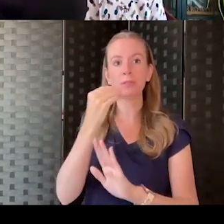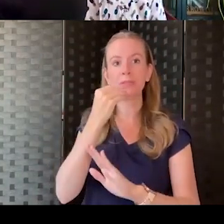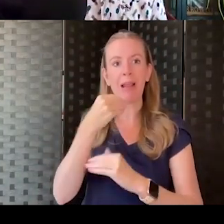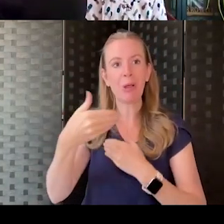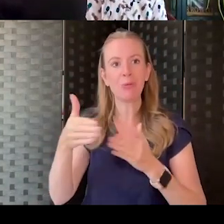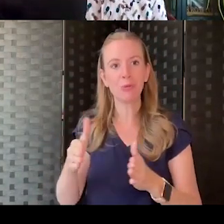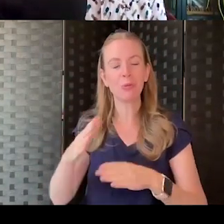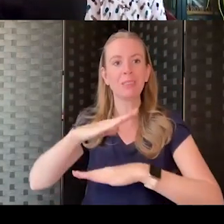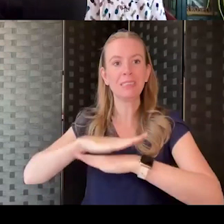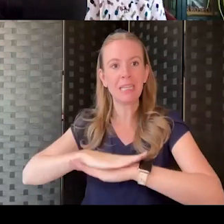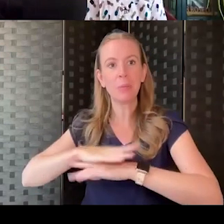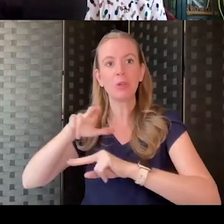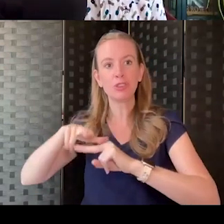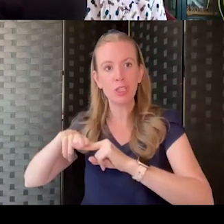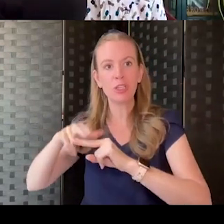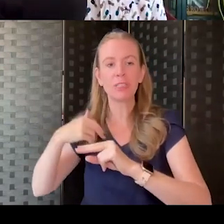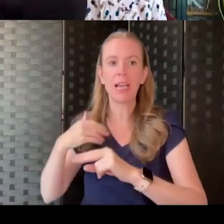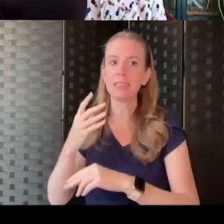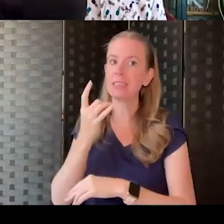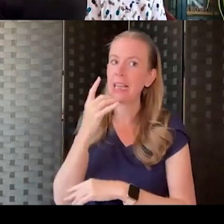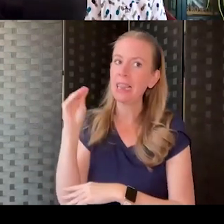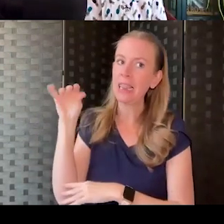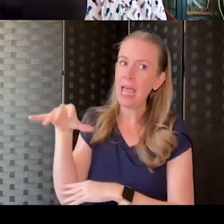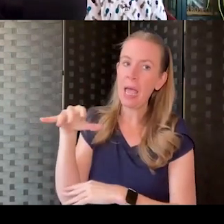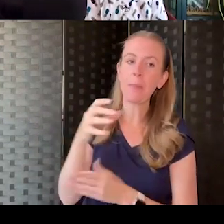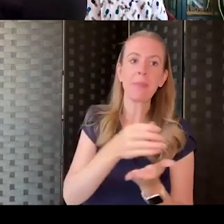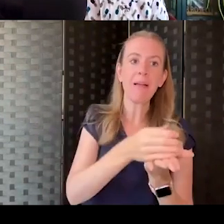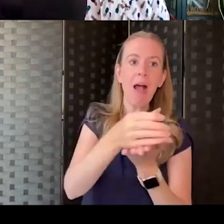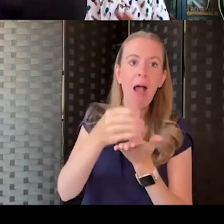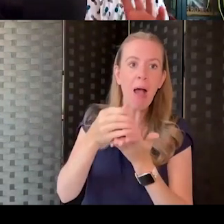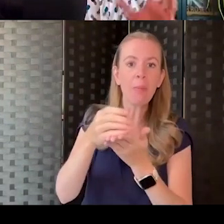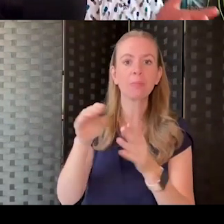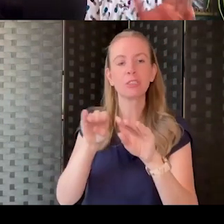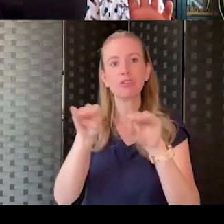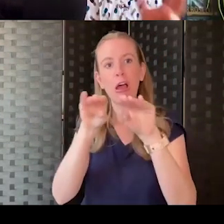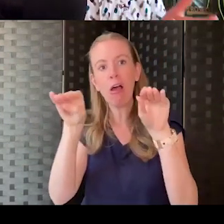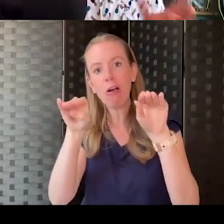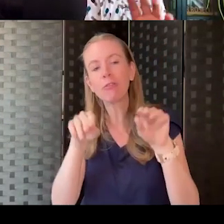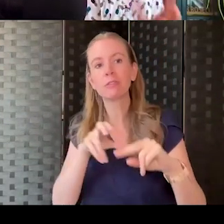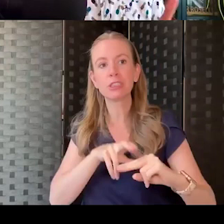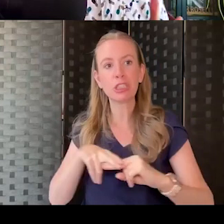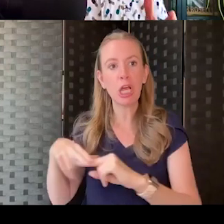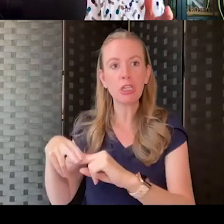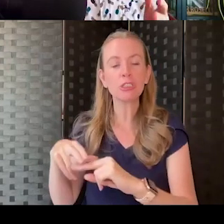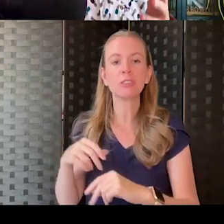with lamp and books, and shelving with glassware and yet smaller shelves. The gag here being,